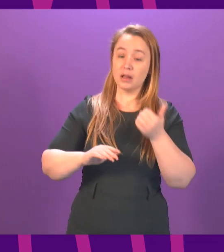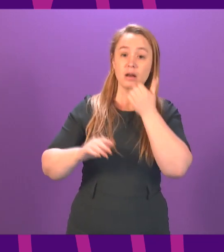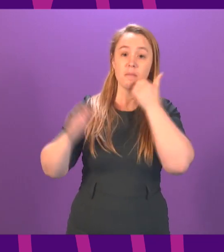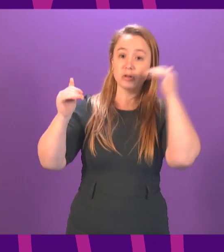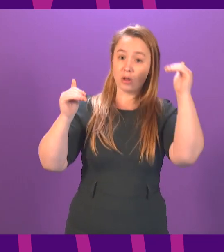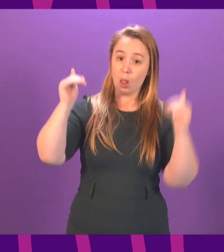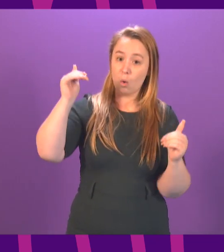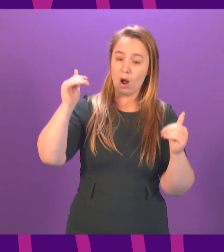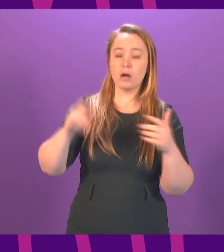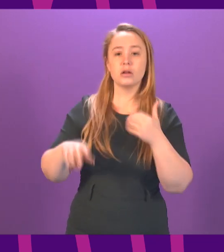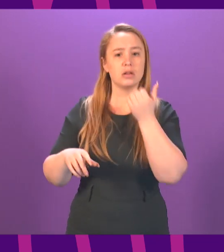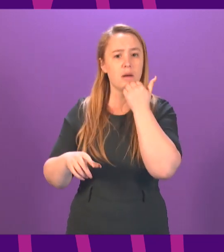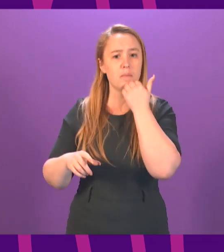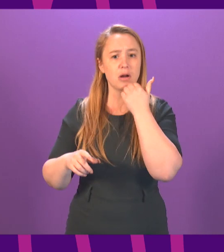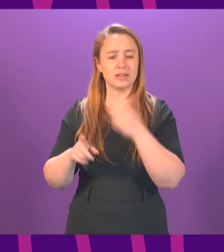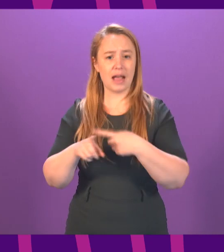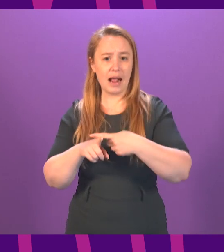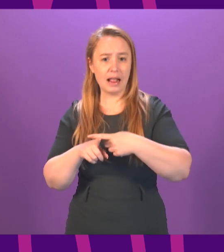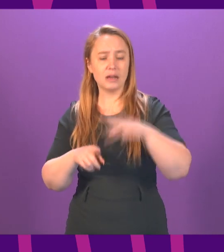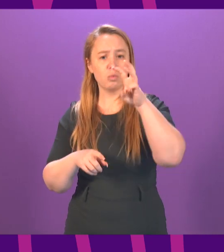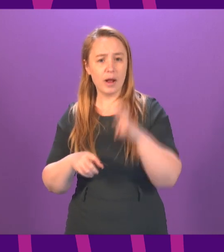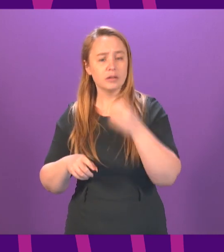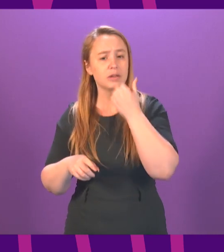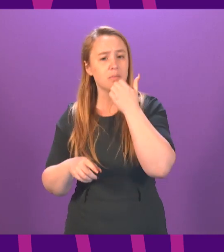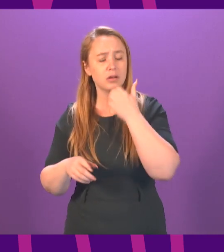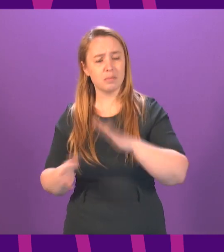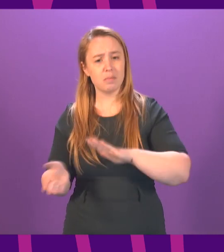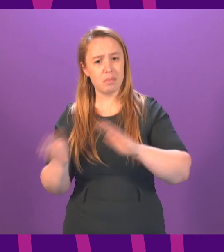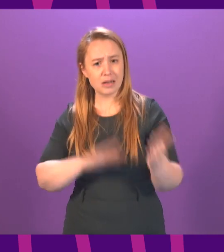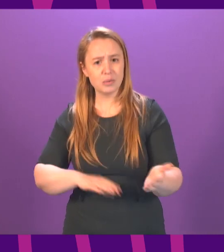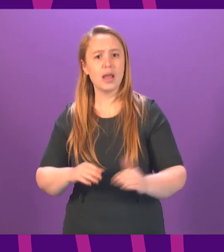should be comfortable with that. However, we are working hard to suppress the virus